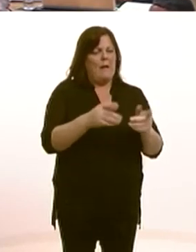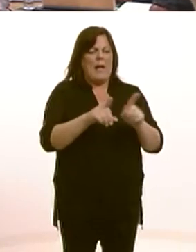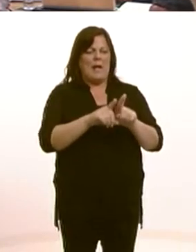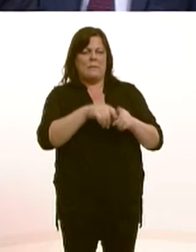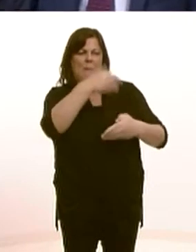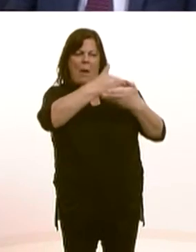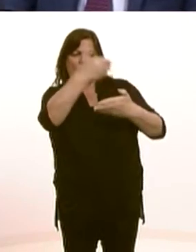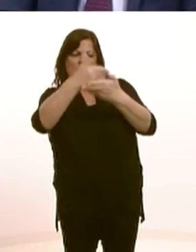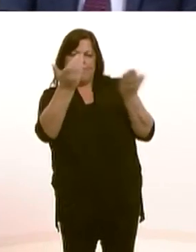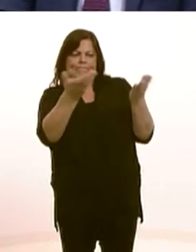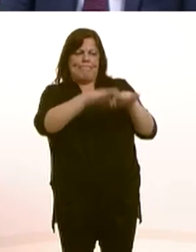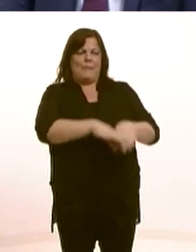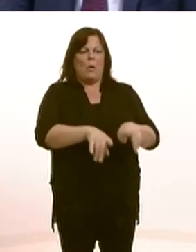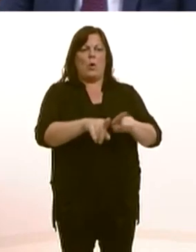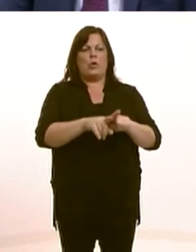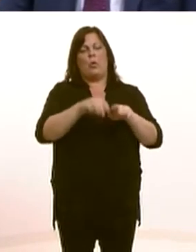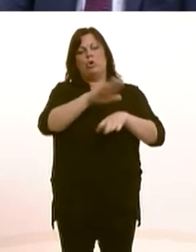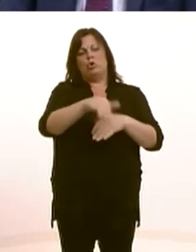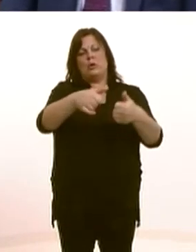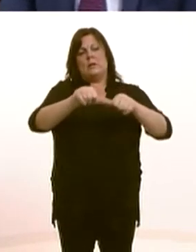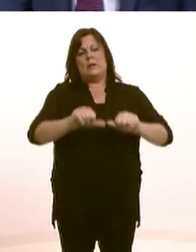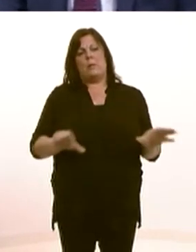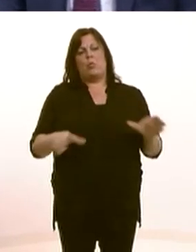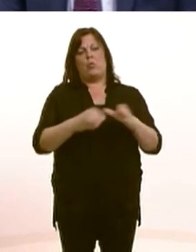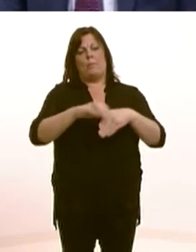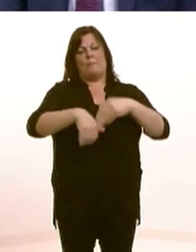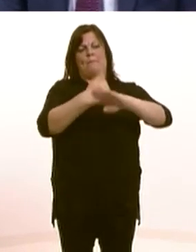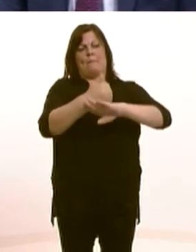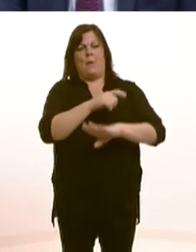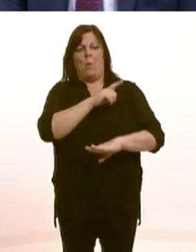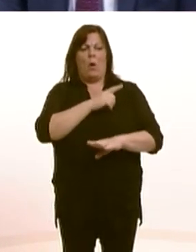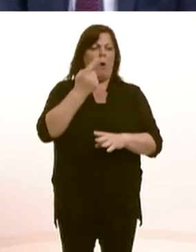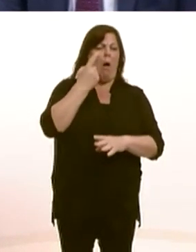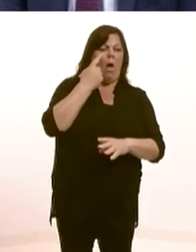Weíve also established a childrenís sub-group to work proactively to consider support required for emerging schemes.